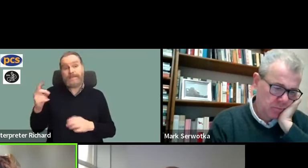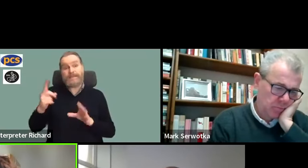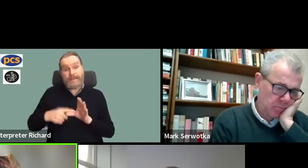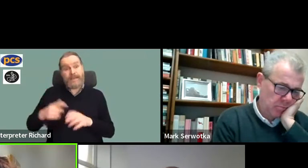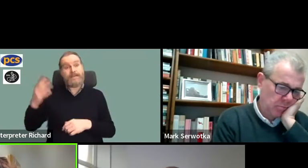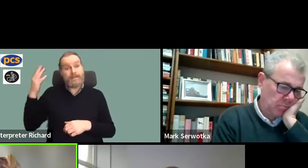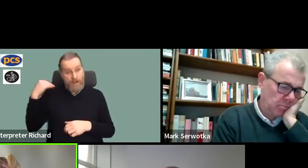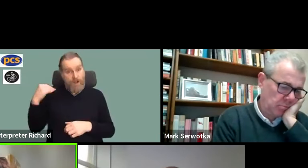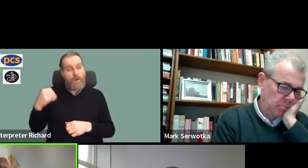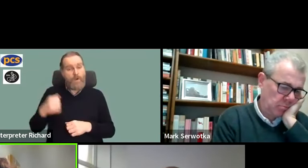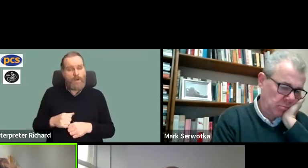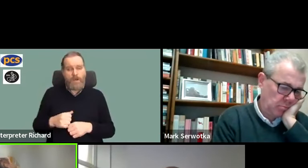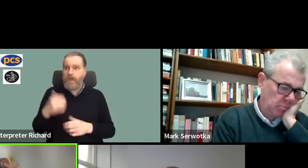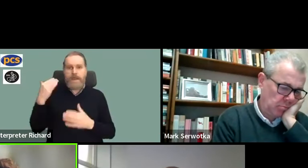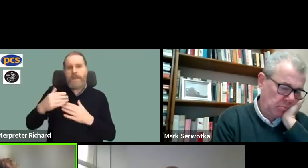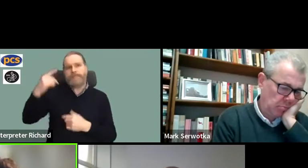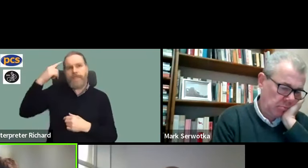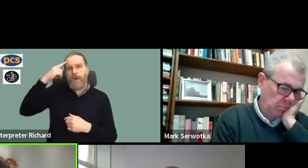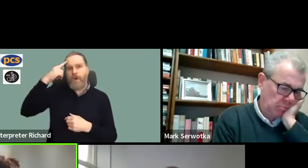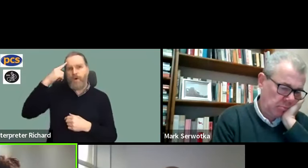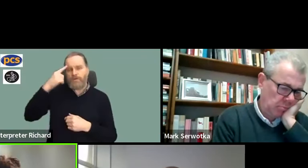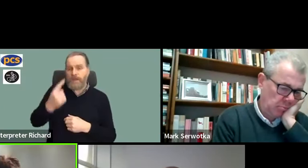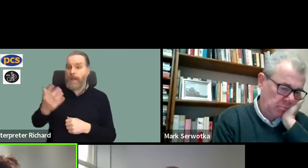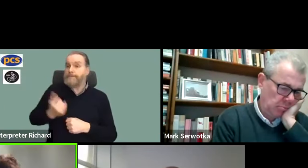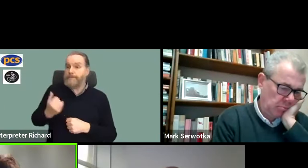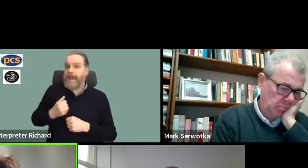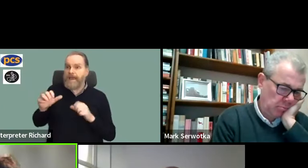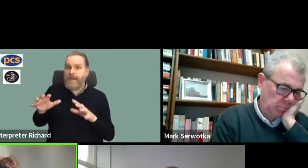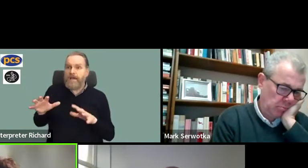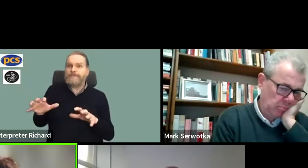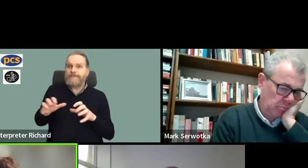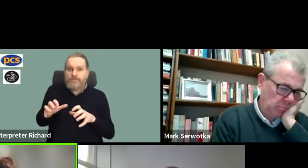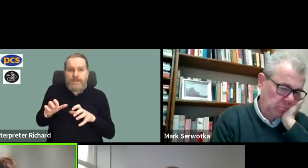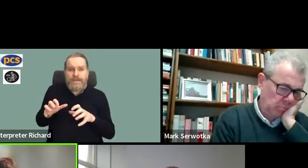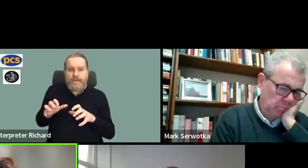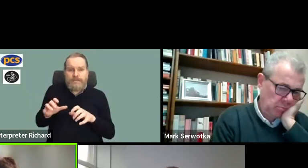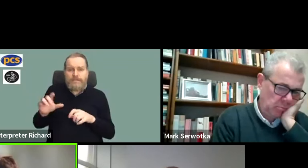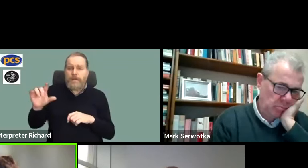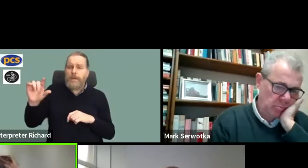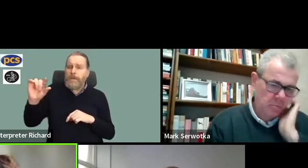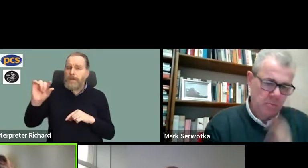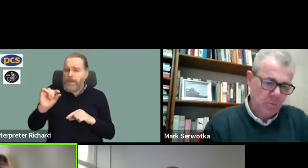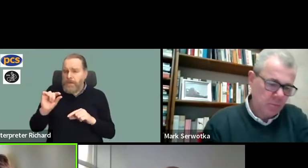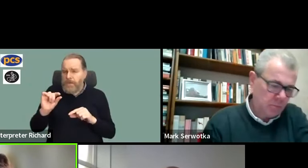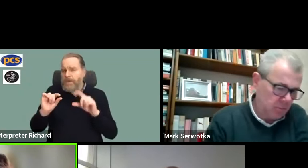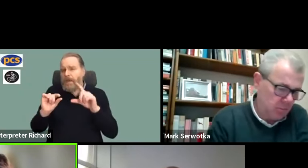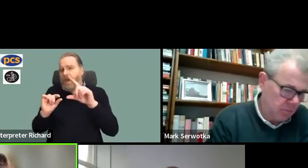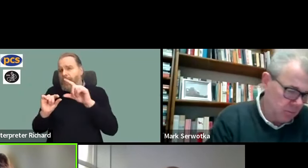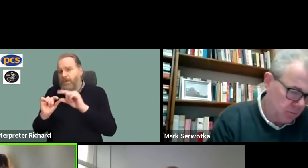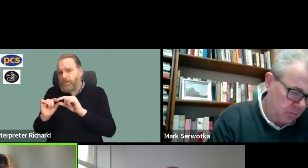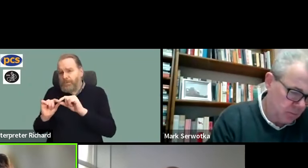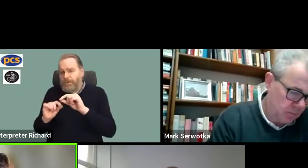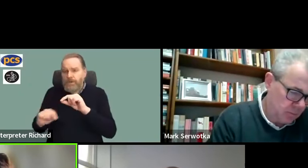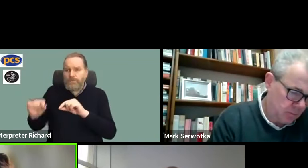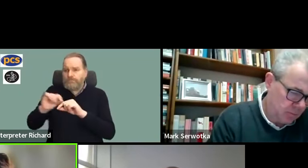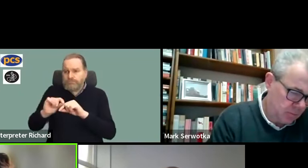that we would see ee pay pay freezes and continue continued continued trickled small